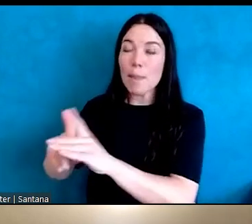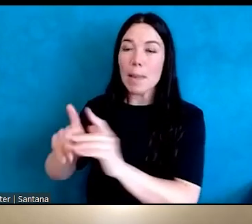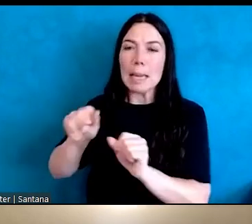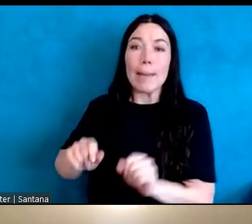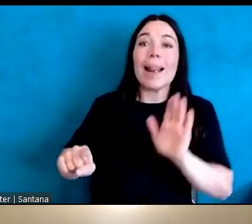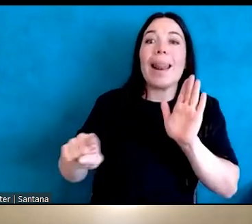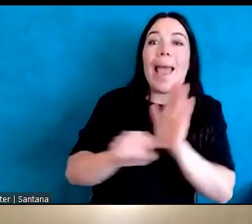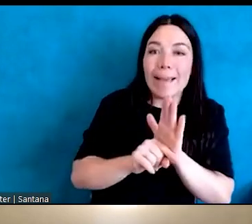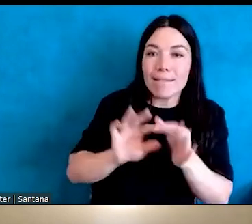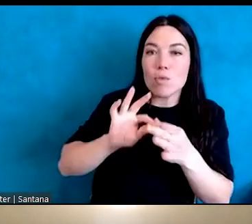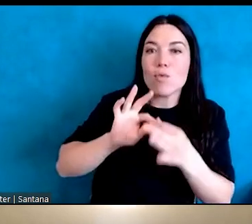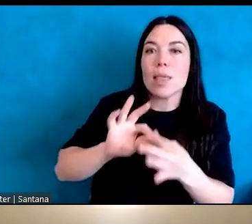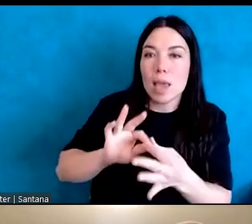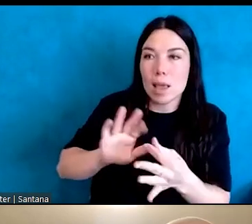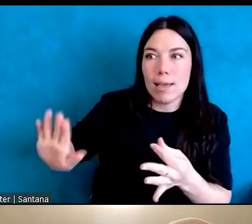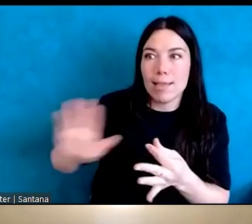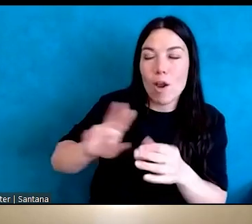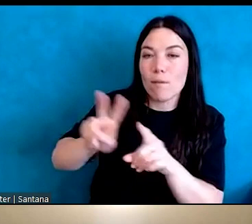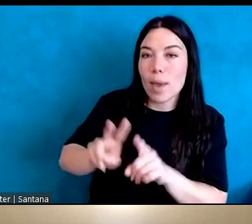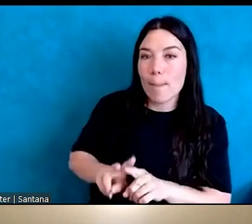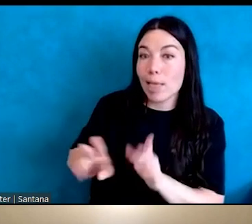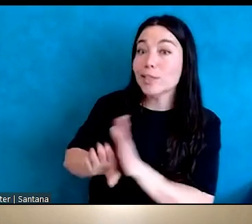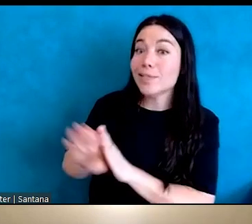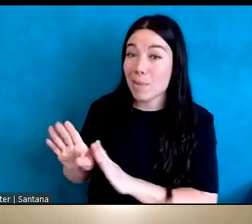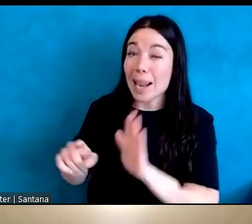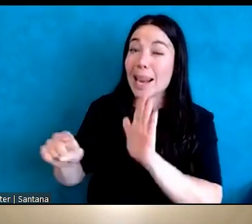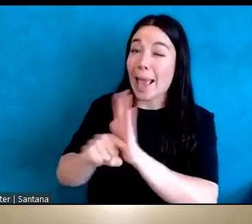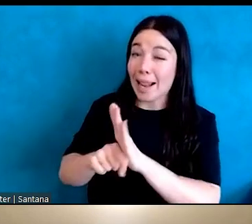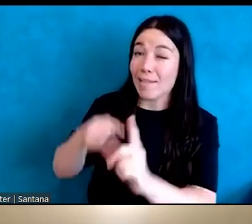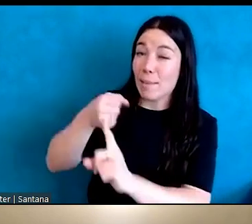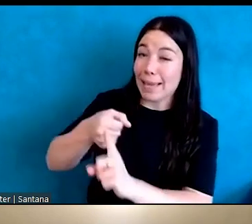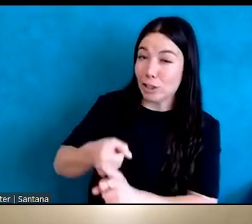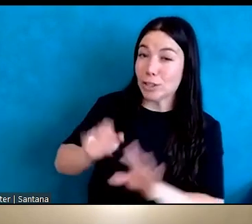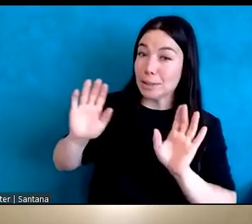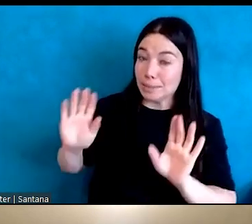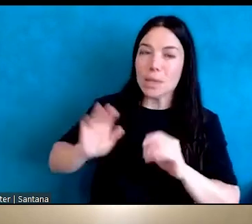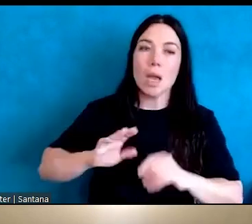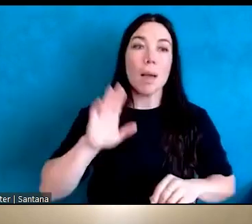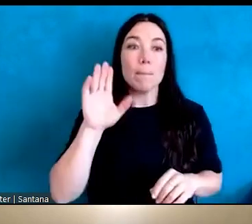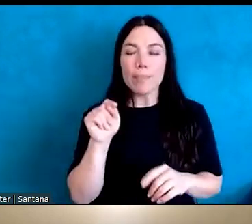So, the conversational turns: this is what we found. Conversational turns, consistent with our previous study,